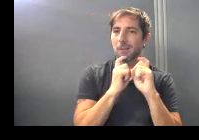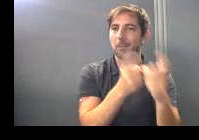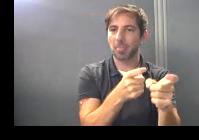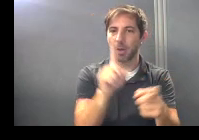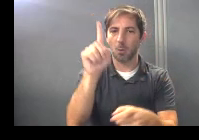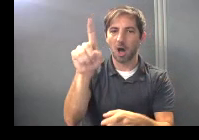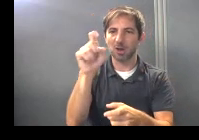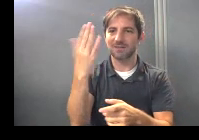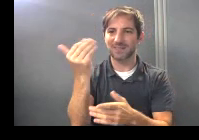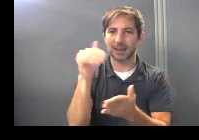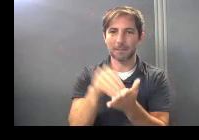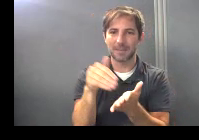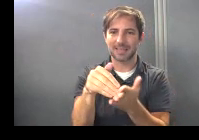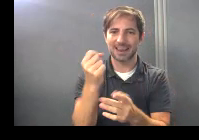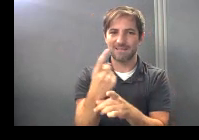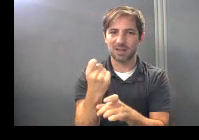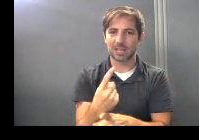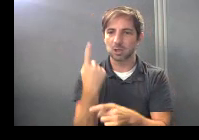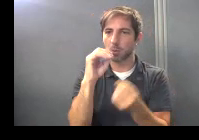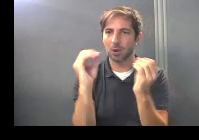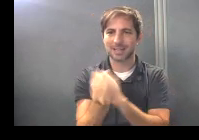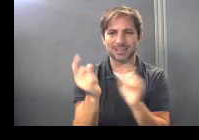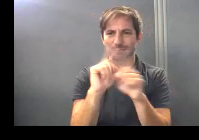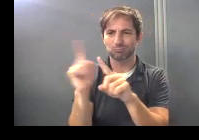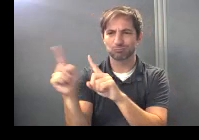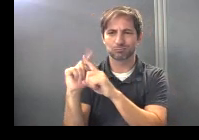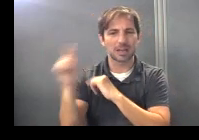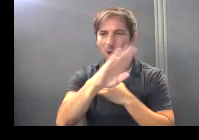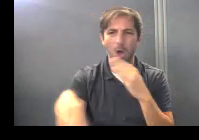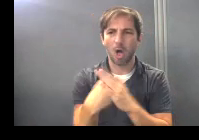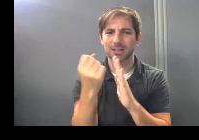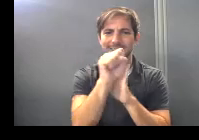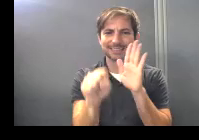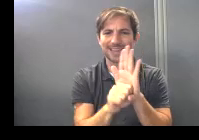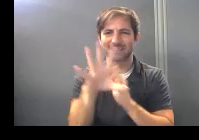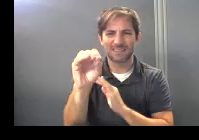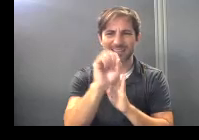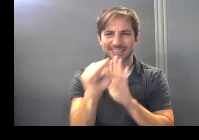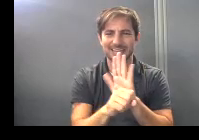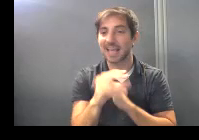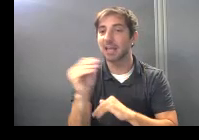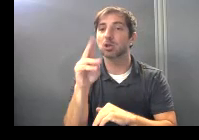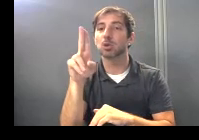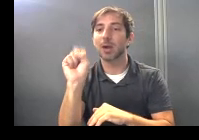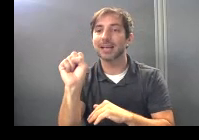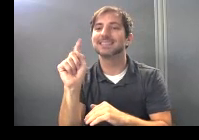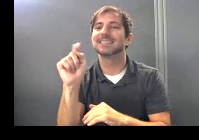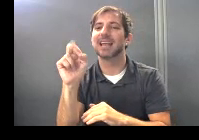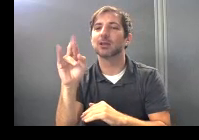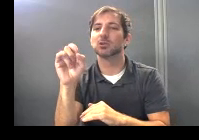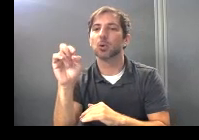OF ALL SIZES IN ALL 50 STATES AND U.S. TERRITORIES. I WANT TO NOTE REAL QUICK, WITH THE SCREEN